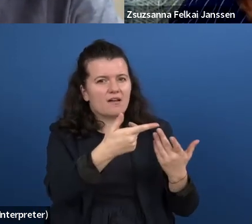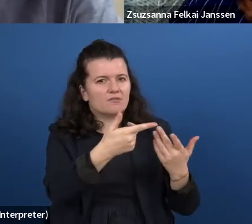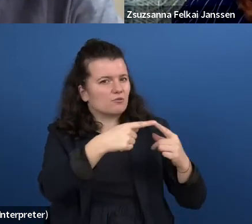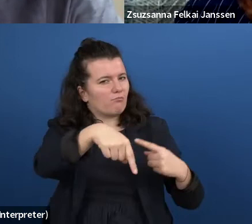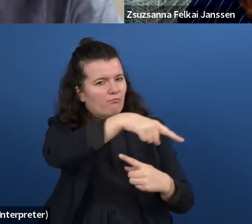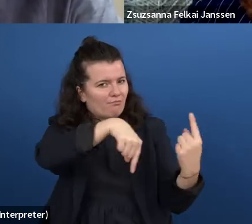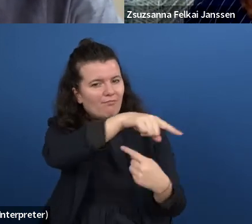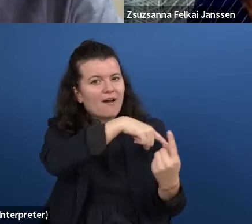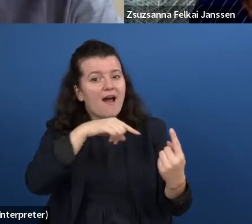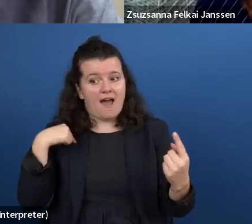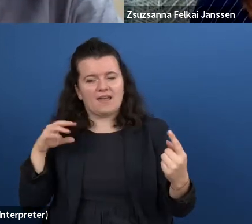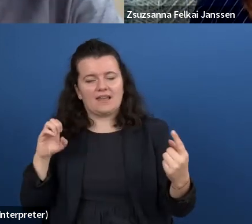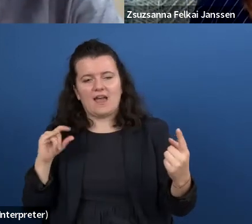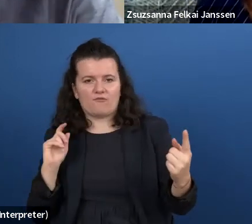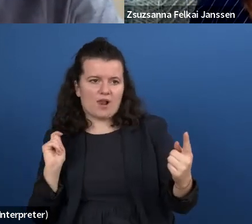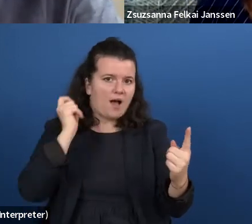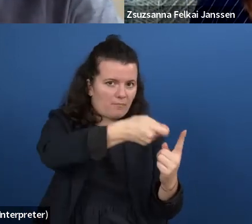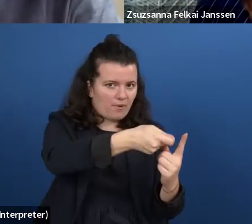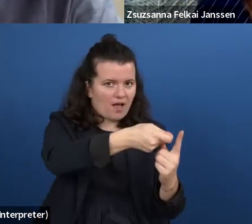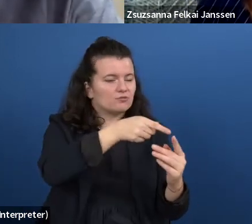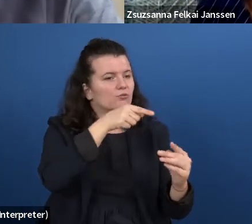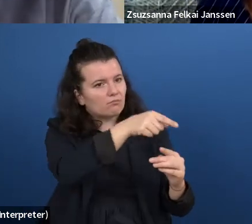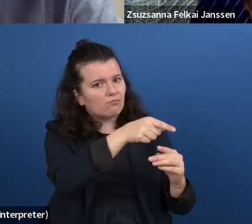Thank you very much, really. We don't have any more time.